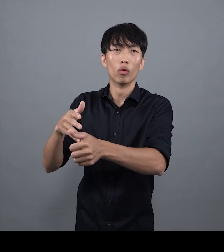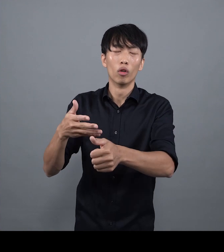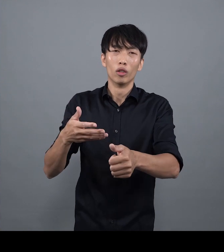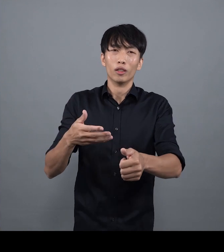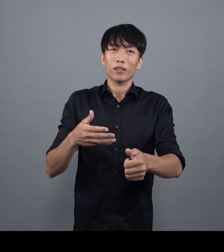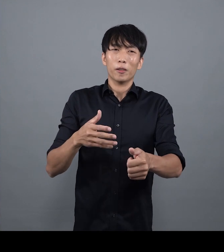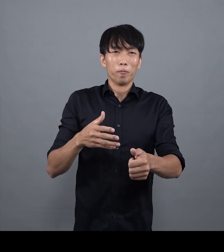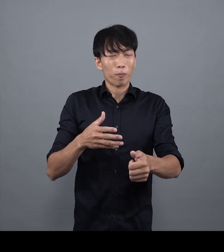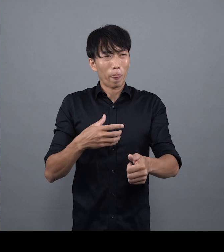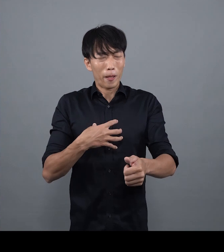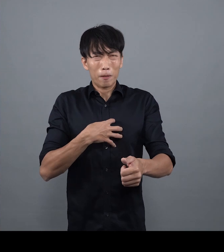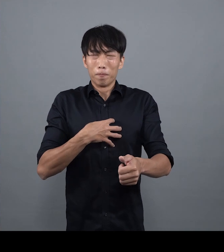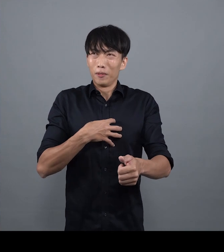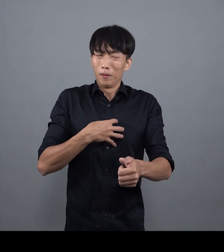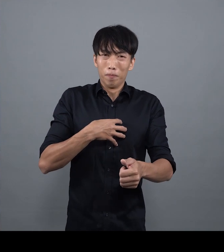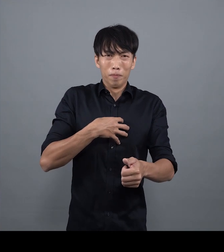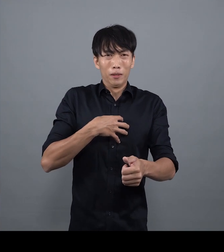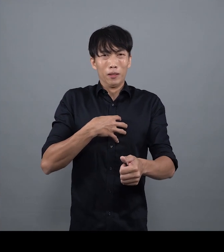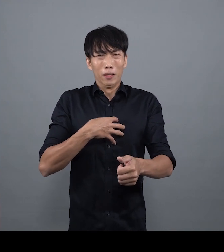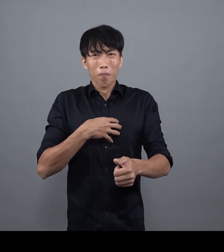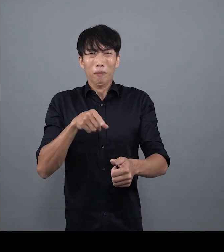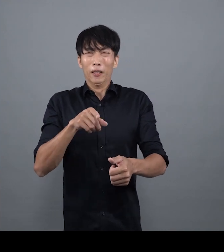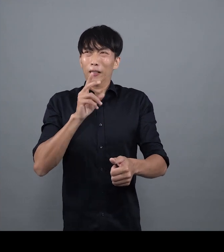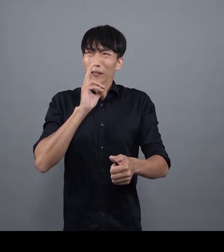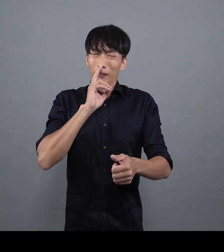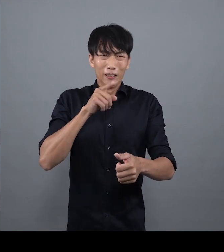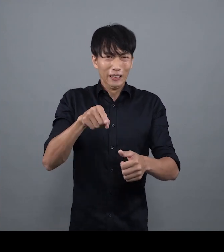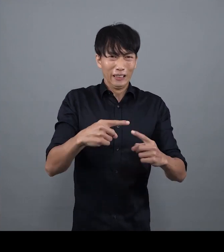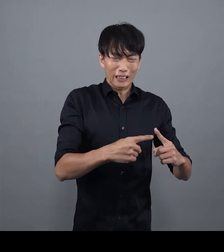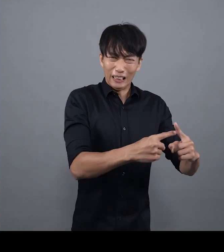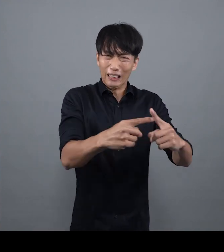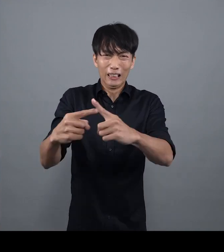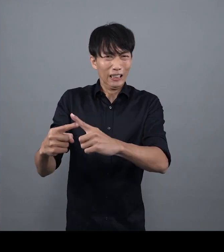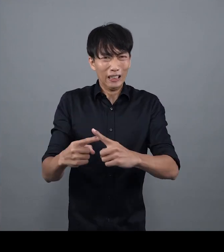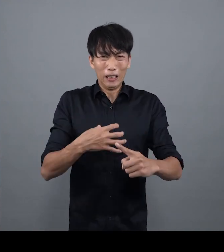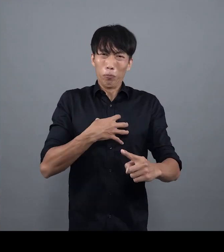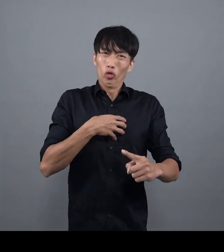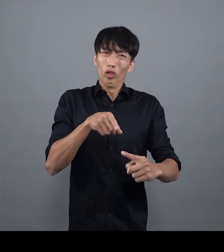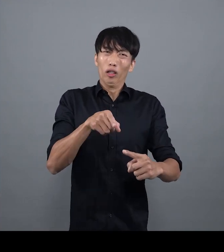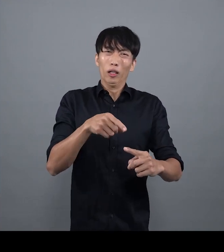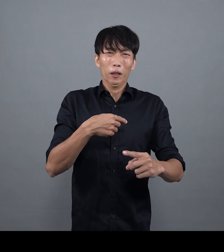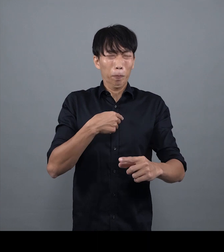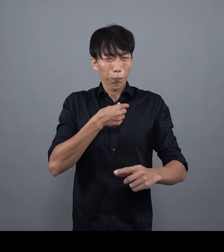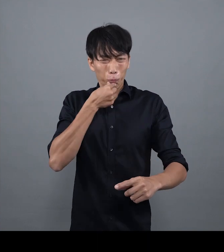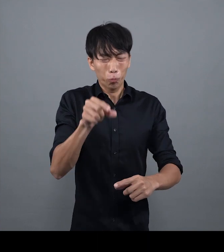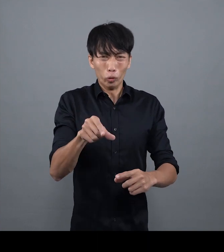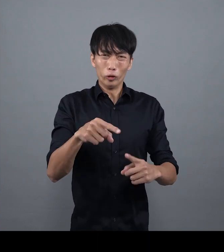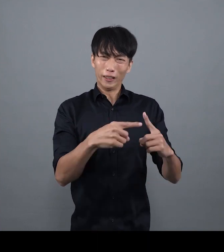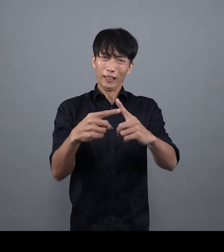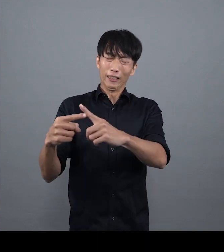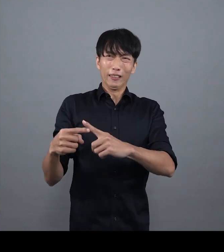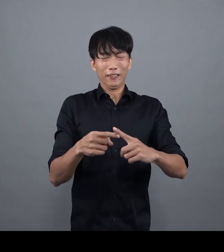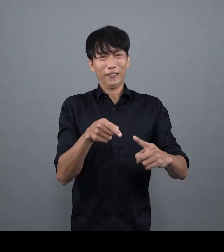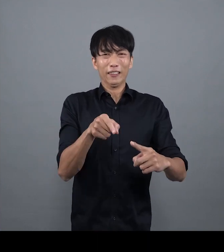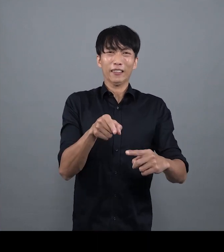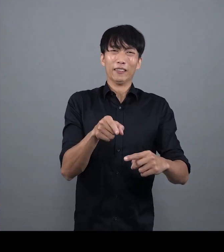the feeling that I was connected with countless beings at once